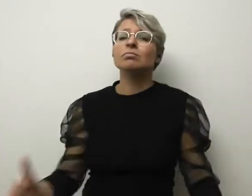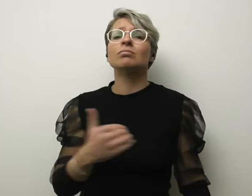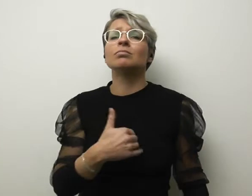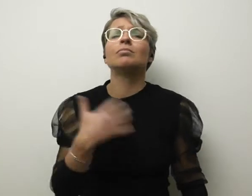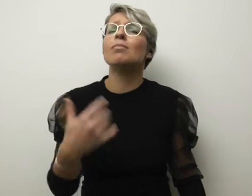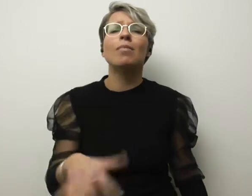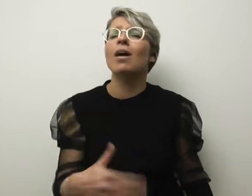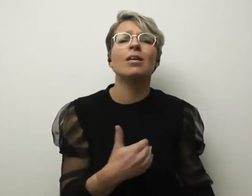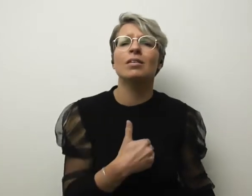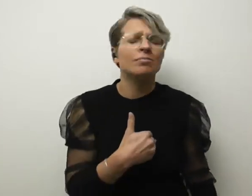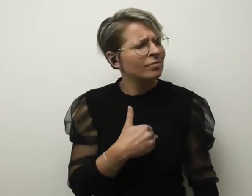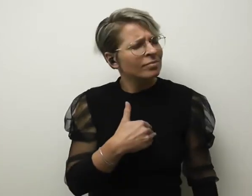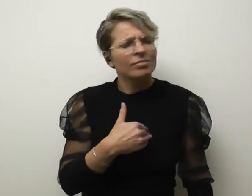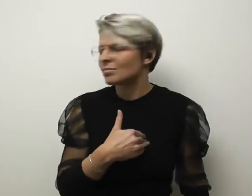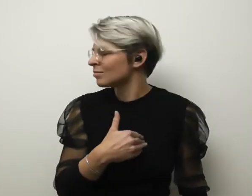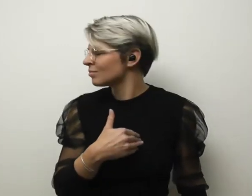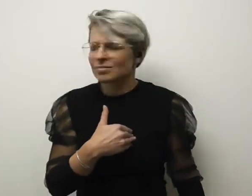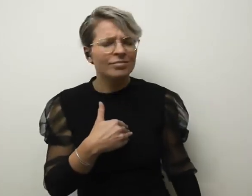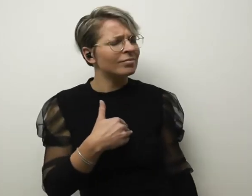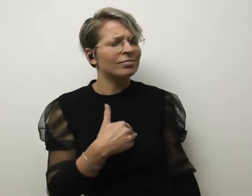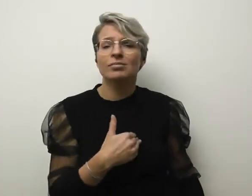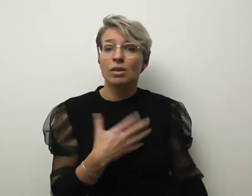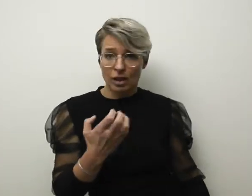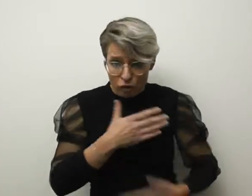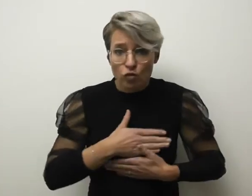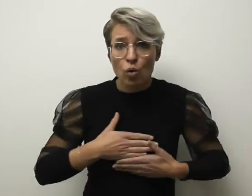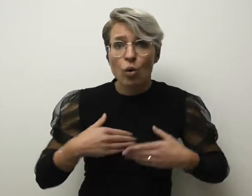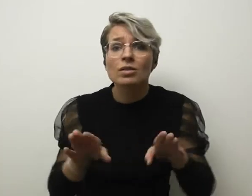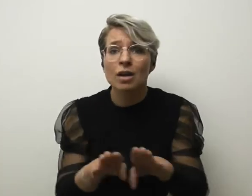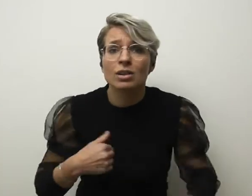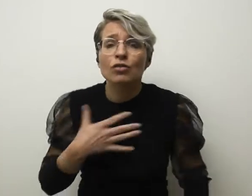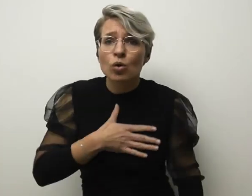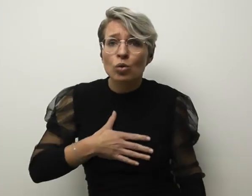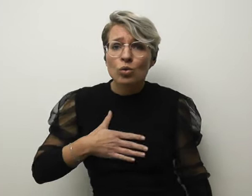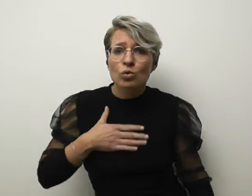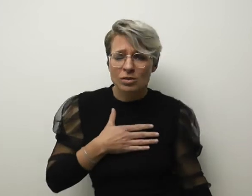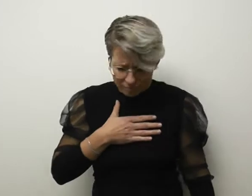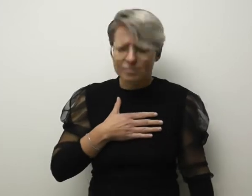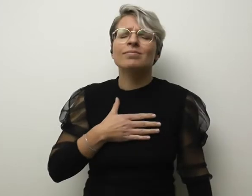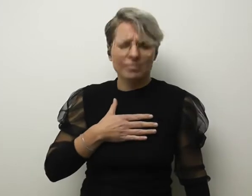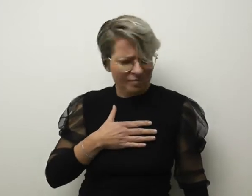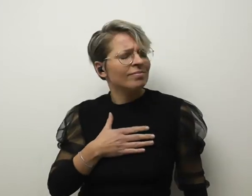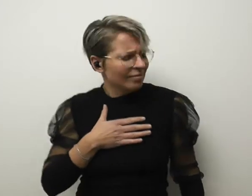It doesn't hurt me. Do you want to feel how it feels?